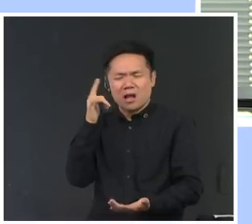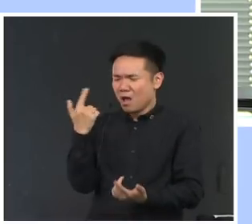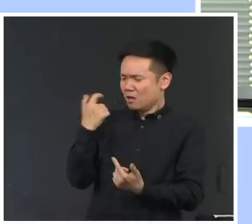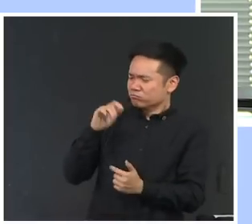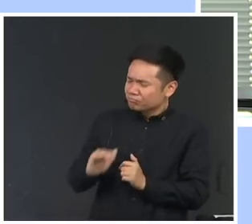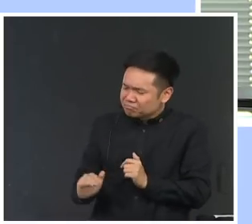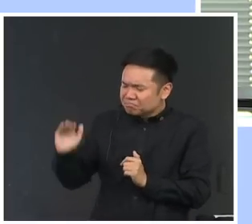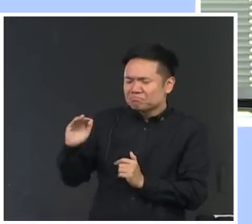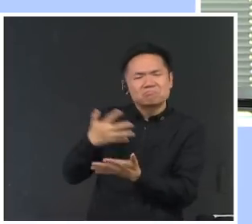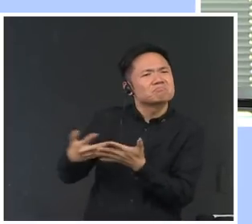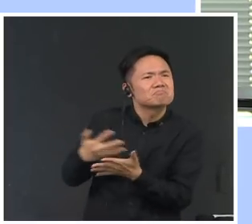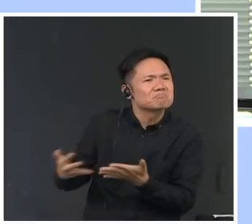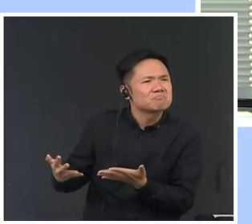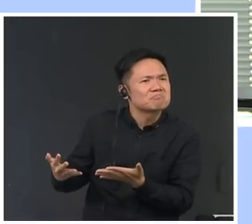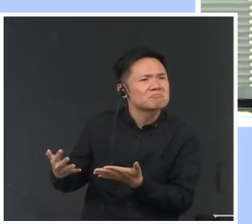for the teachers, you would ask, what is your mother tongue?